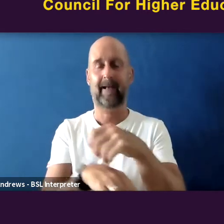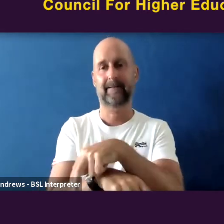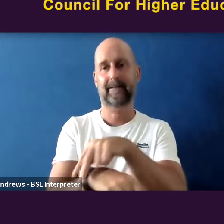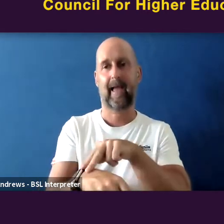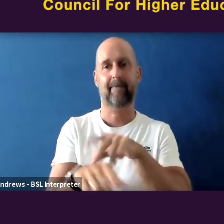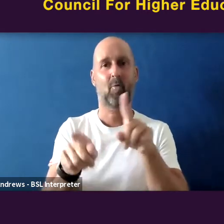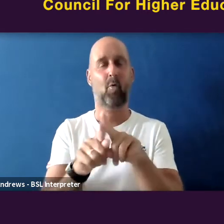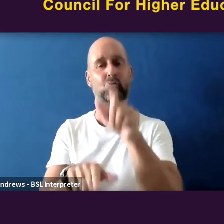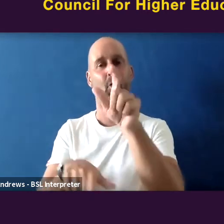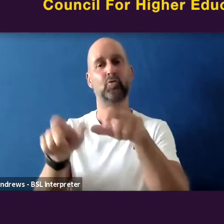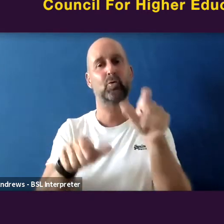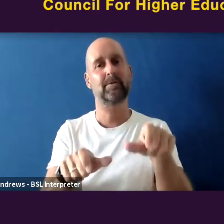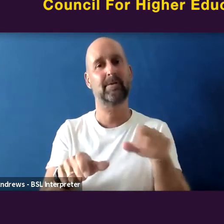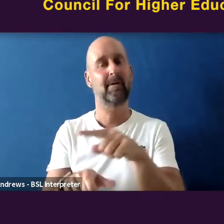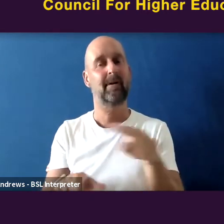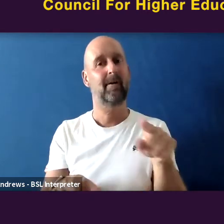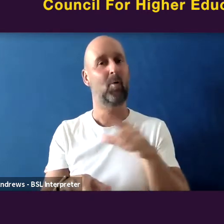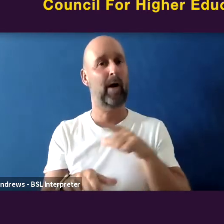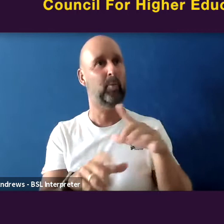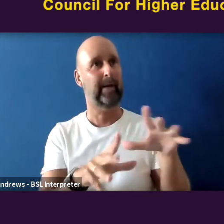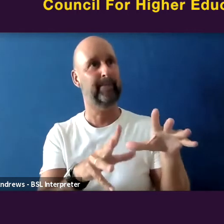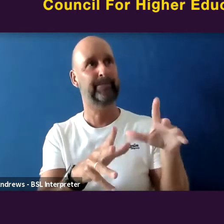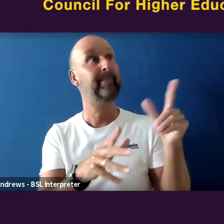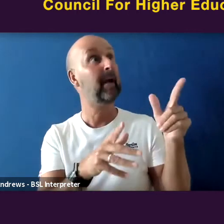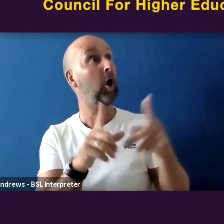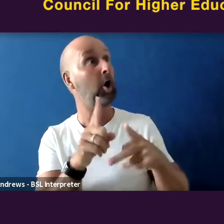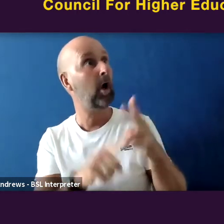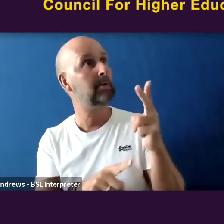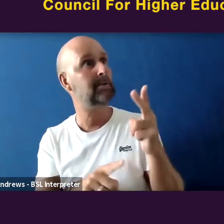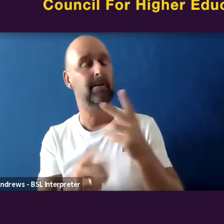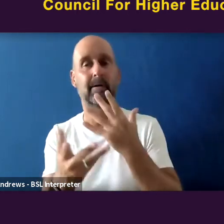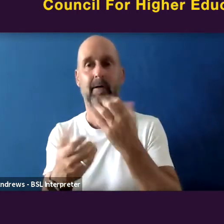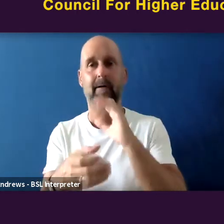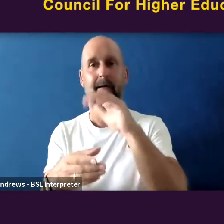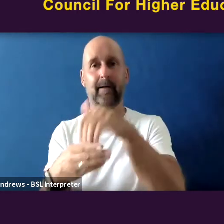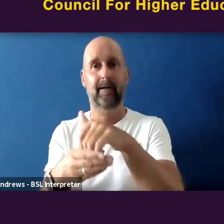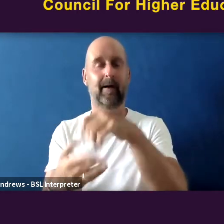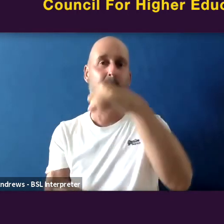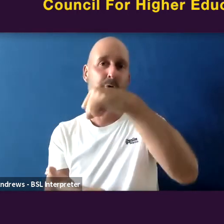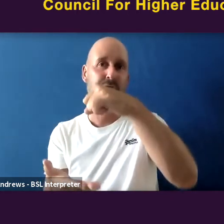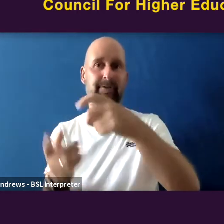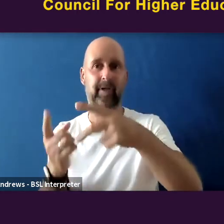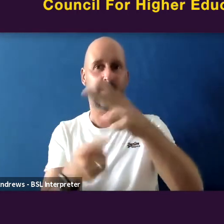and we are currently absorbing these cuts within existing budgets and our resource planning.